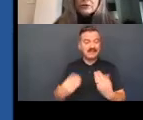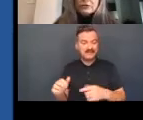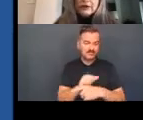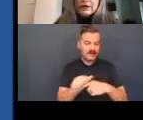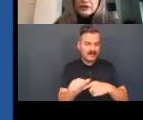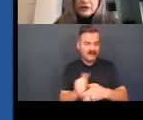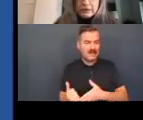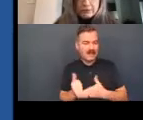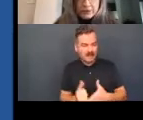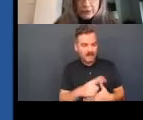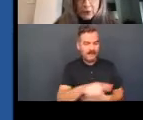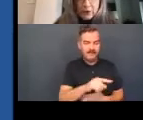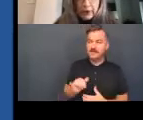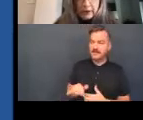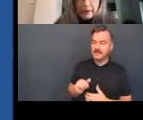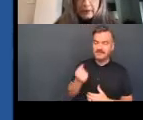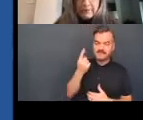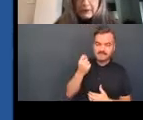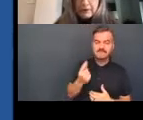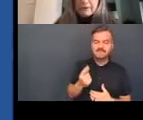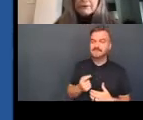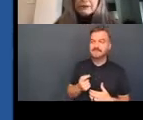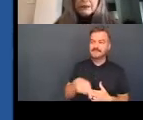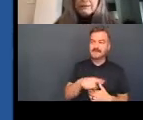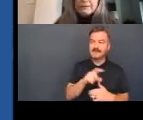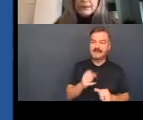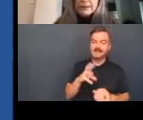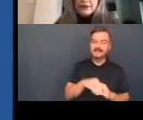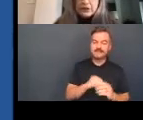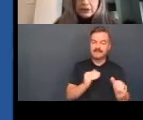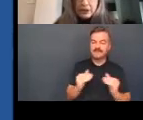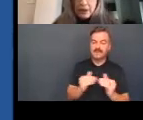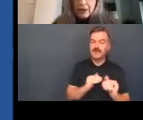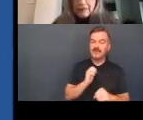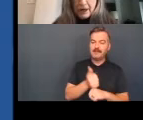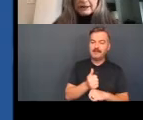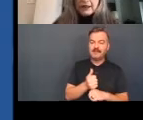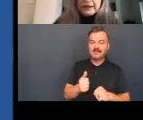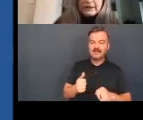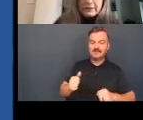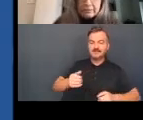triage teams to warrant, their fair 16:09:45 and implementation of guidelines.